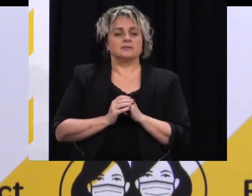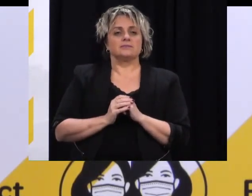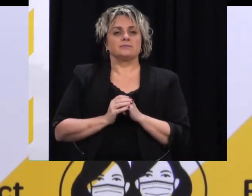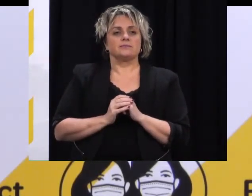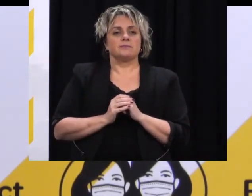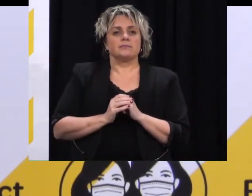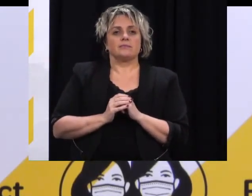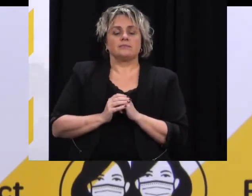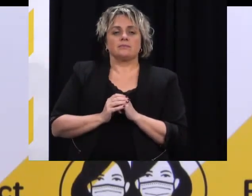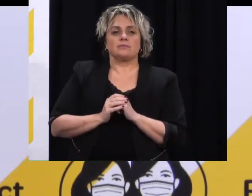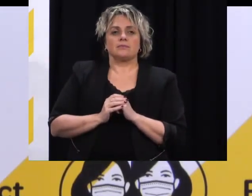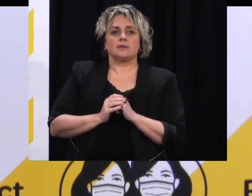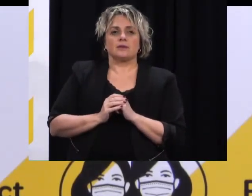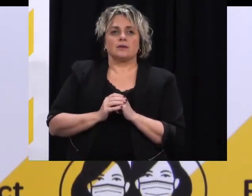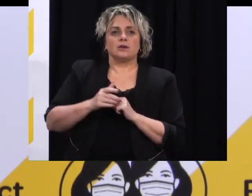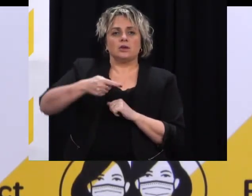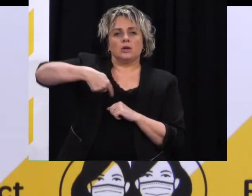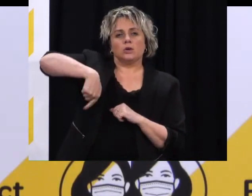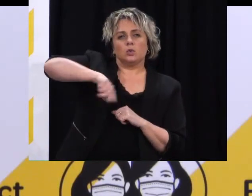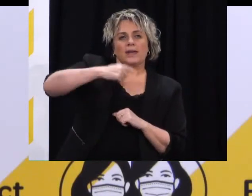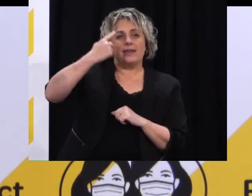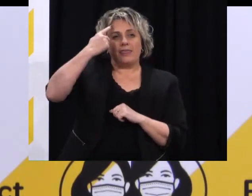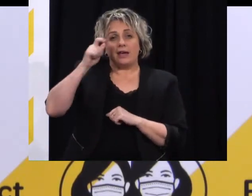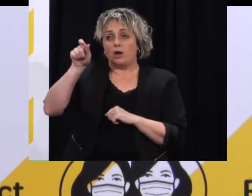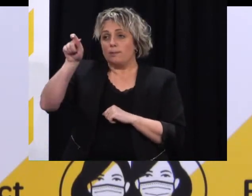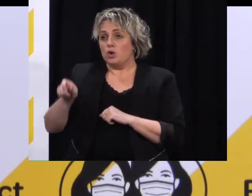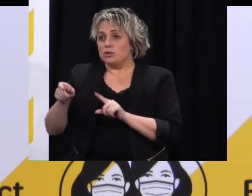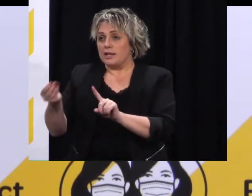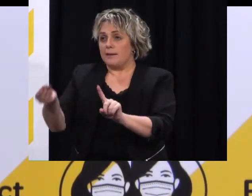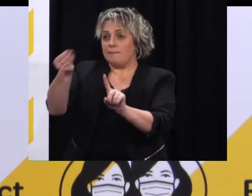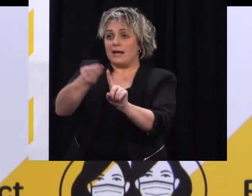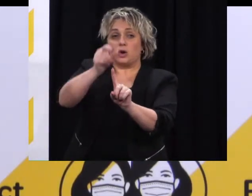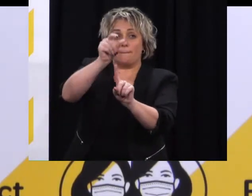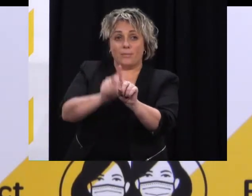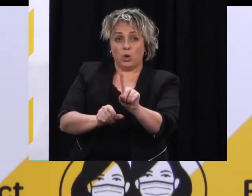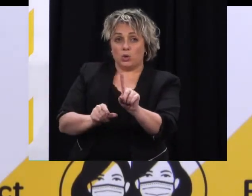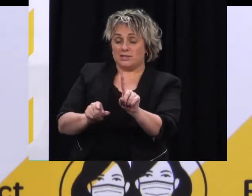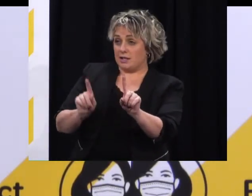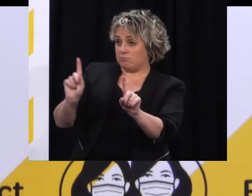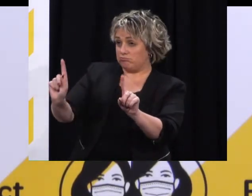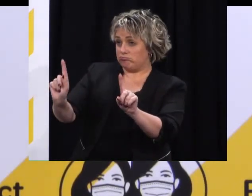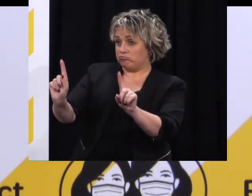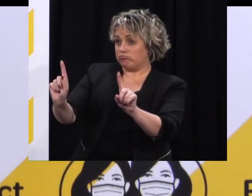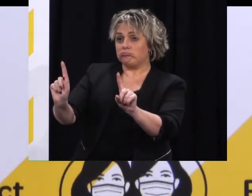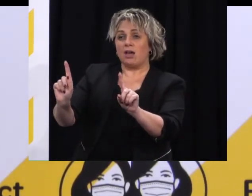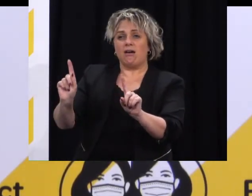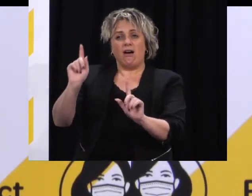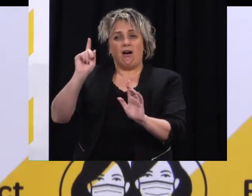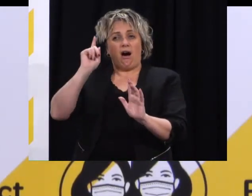what happened then you're better able to prevent that from happening again. That's